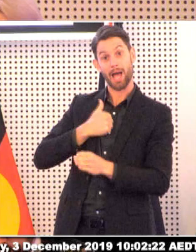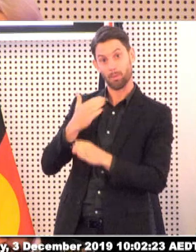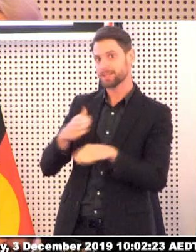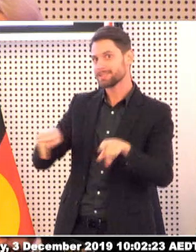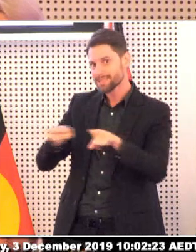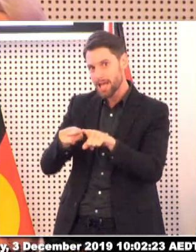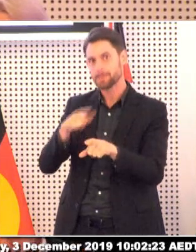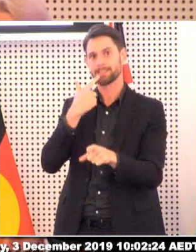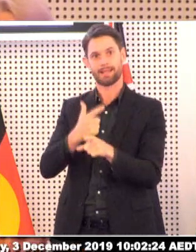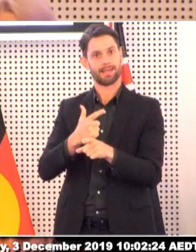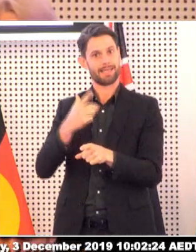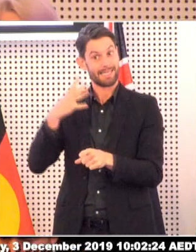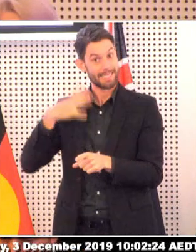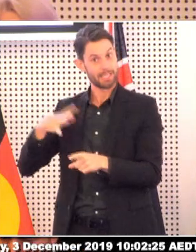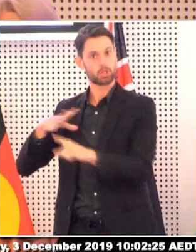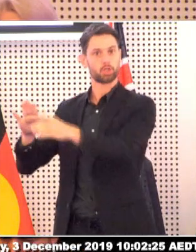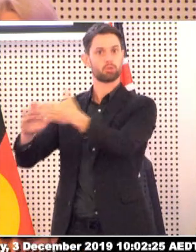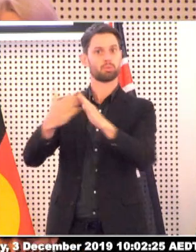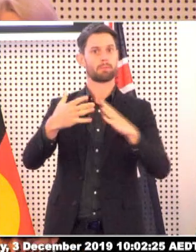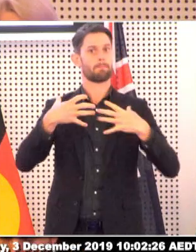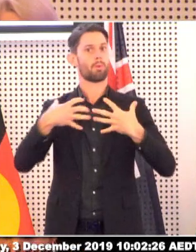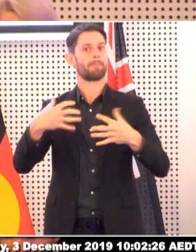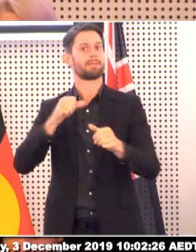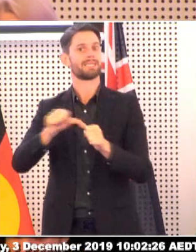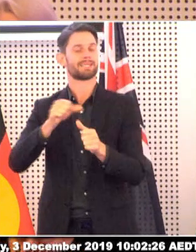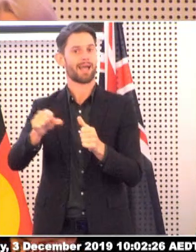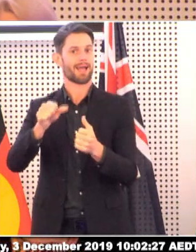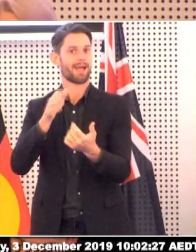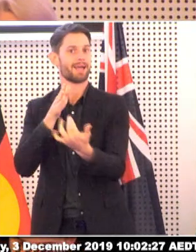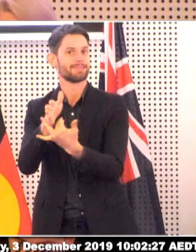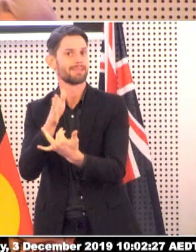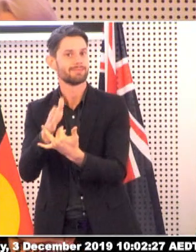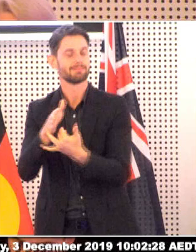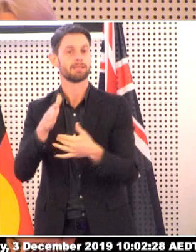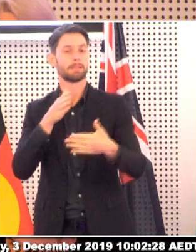inclusive society is necessary to support the independence of people with disability